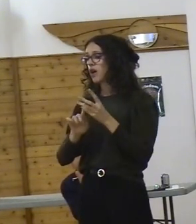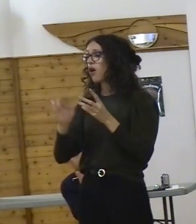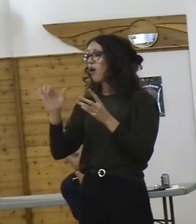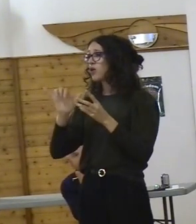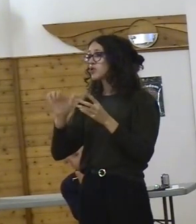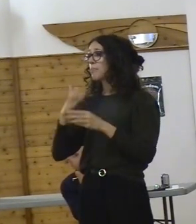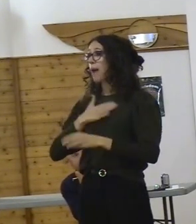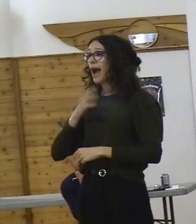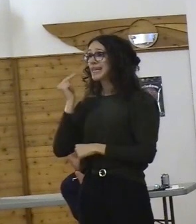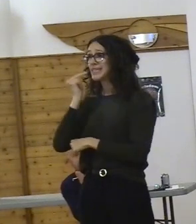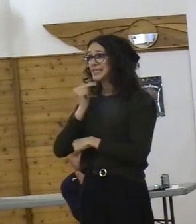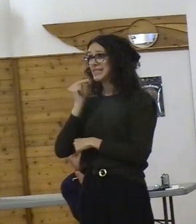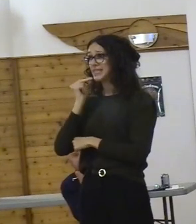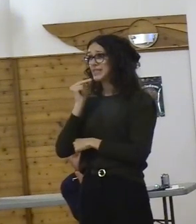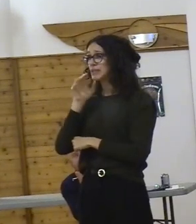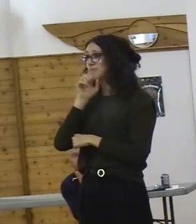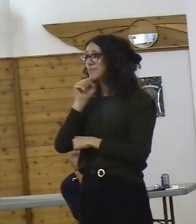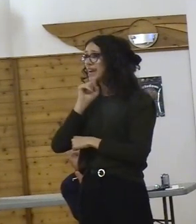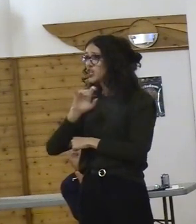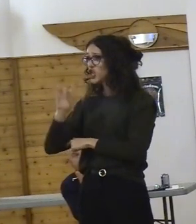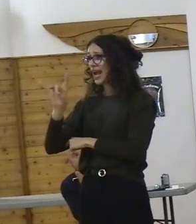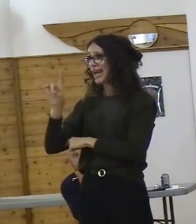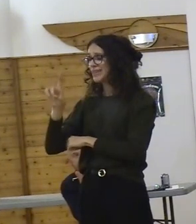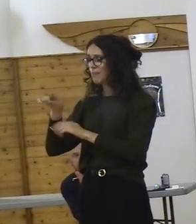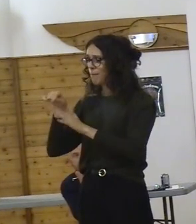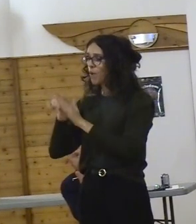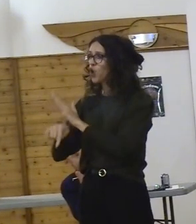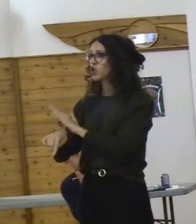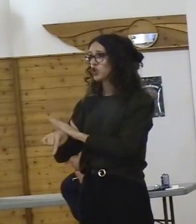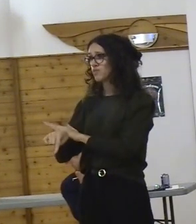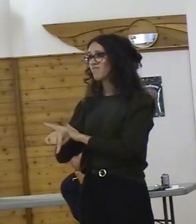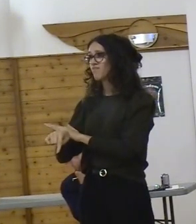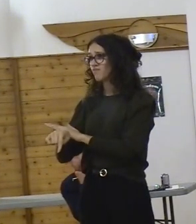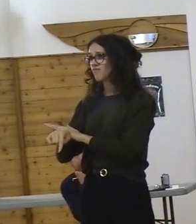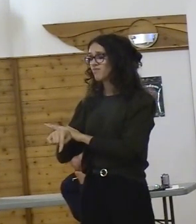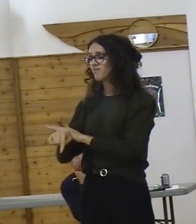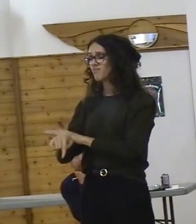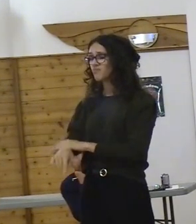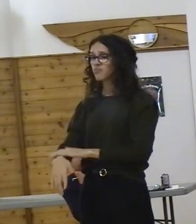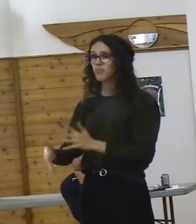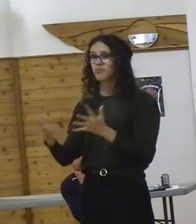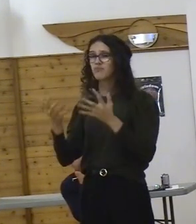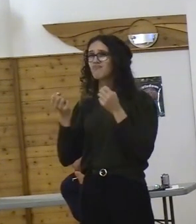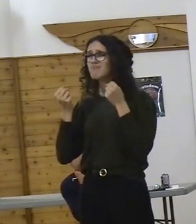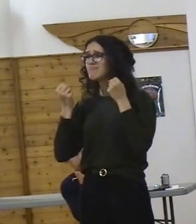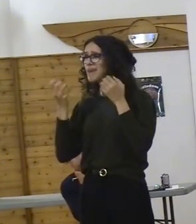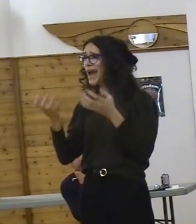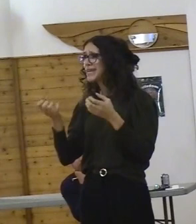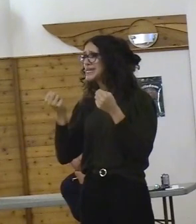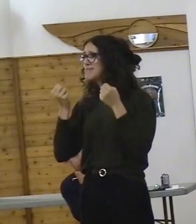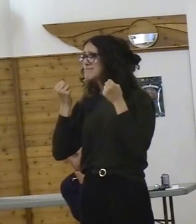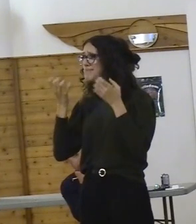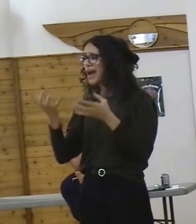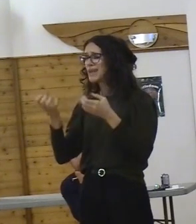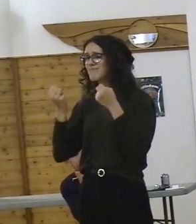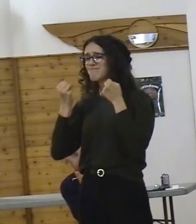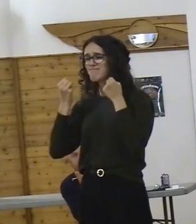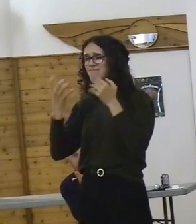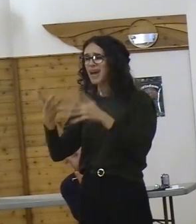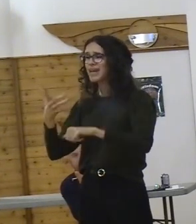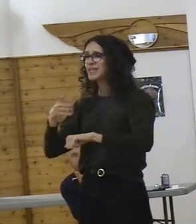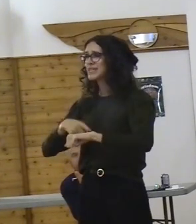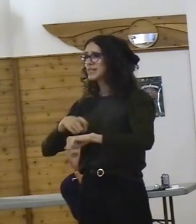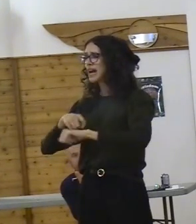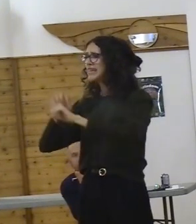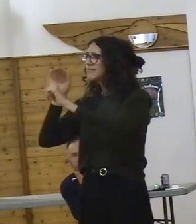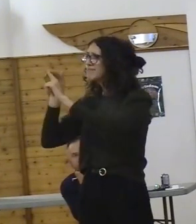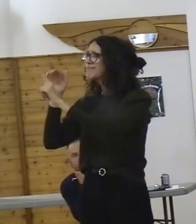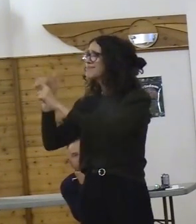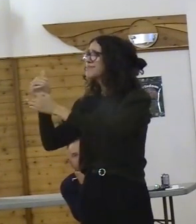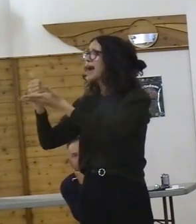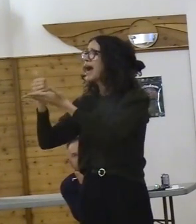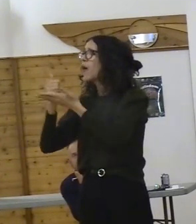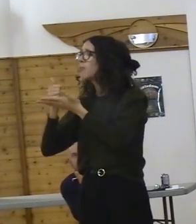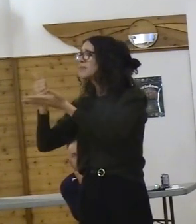We asked so many times for help that there was something wrong with my relative.